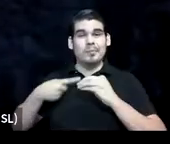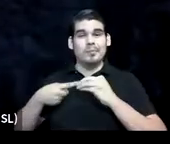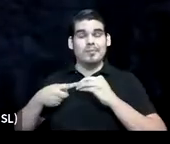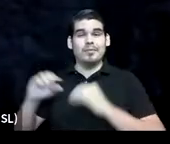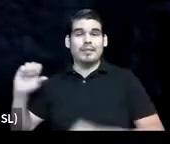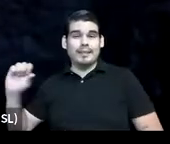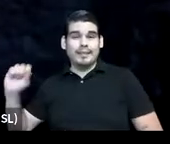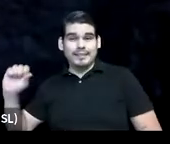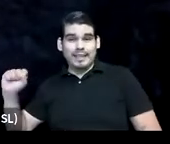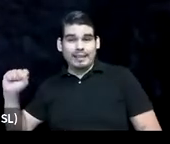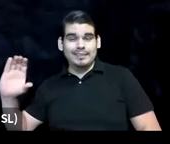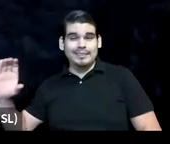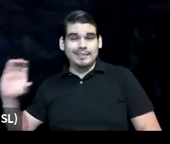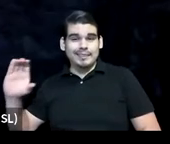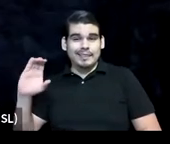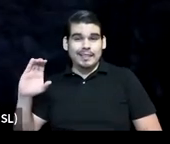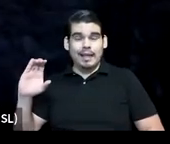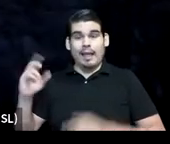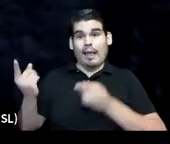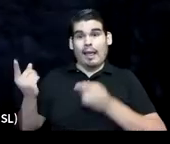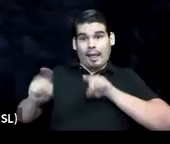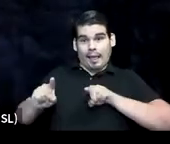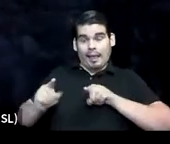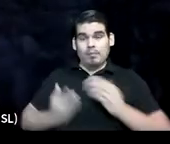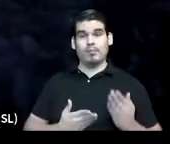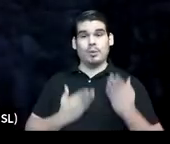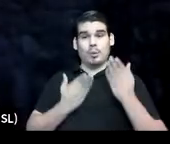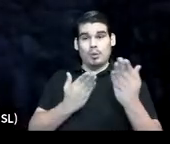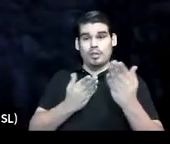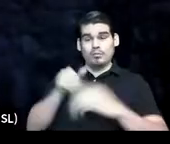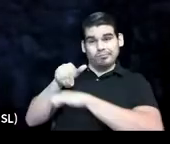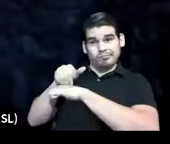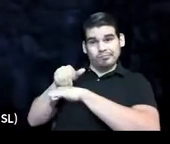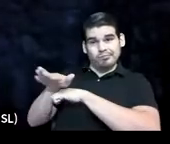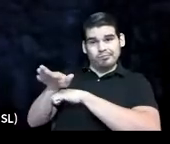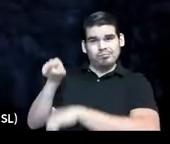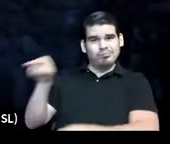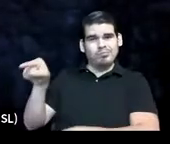Vice President: Okay. Um, I would encourage you to attend. We have another webinar. Coming up, that is just going To be on sponsorship.